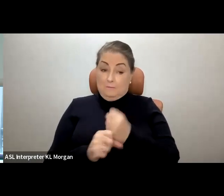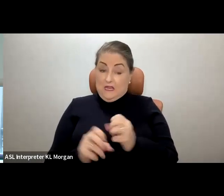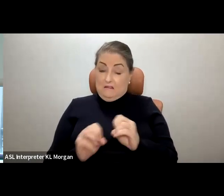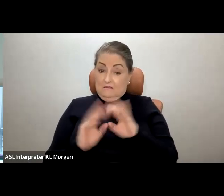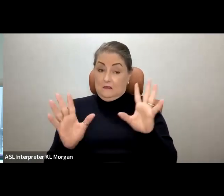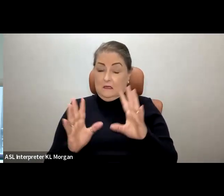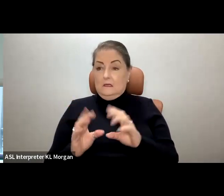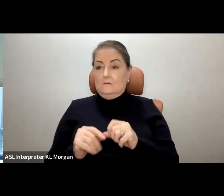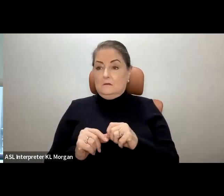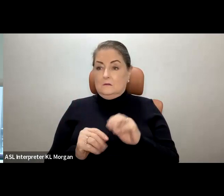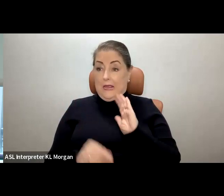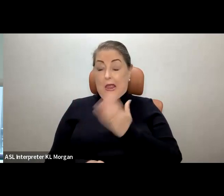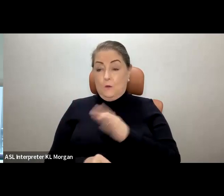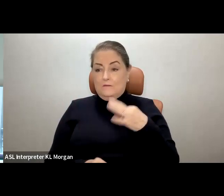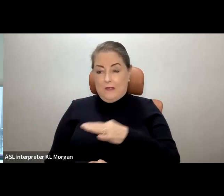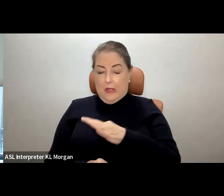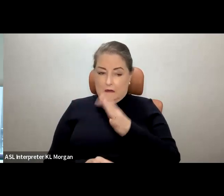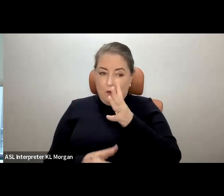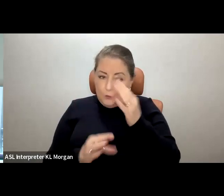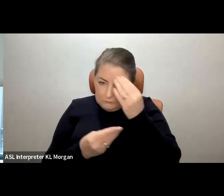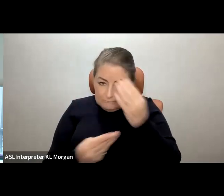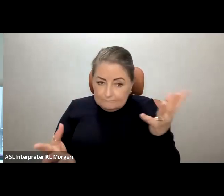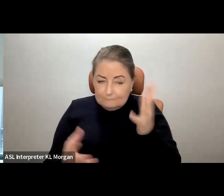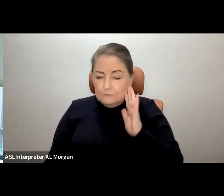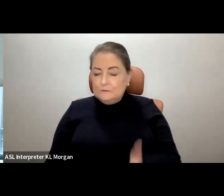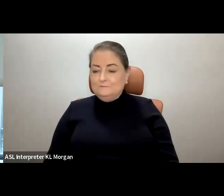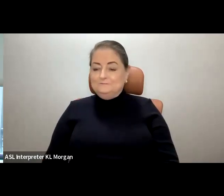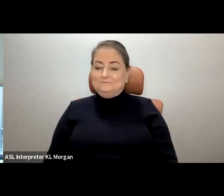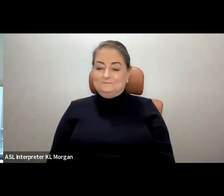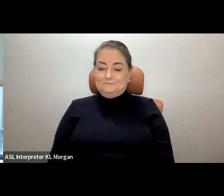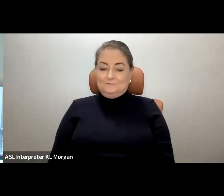mean, our faculty.